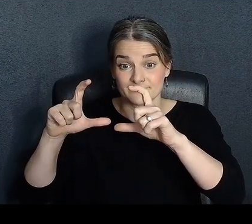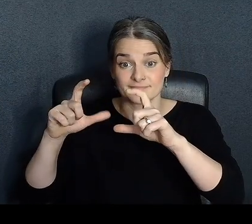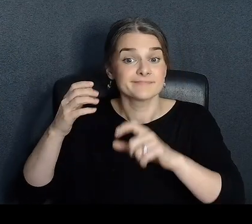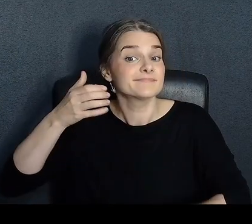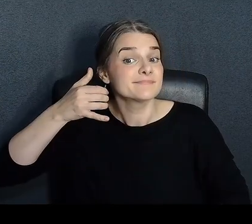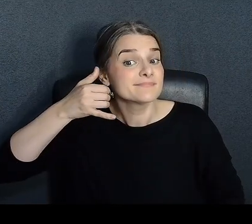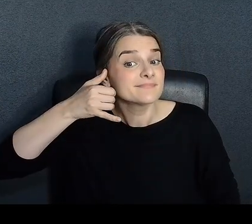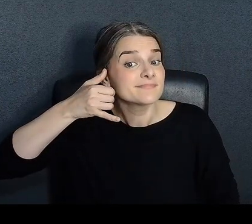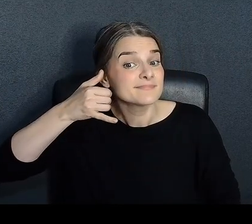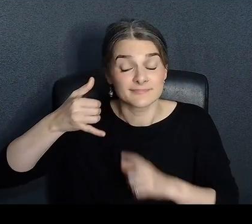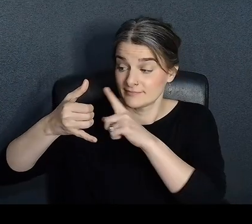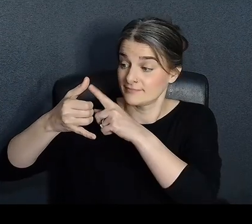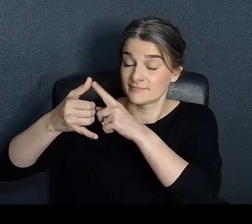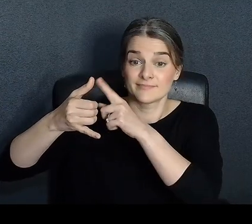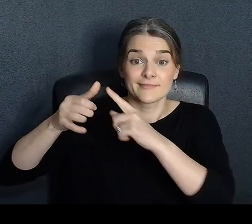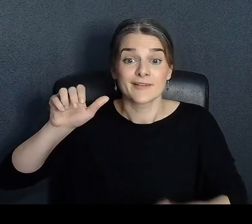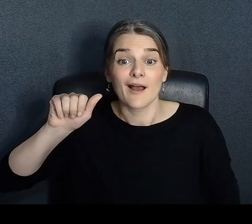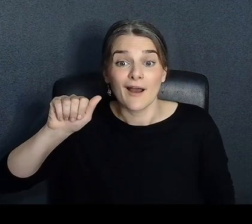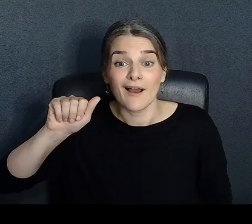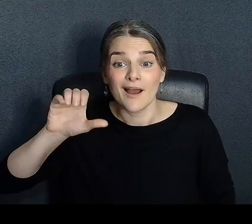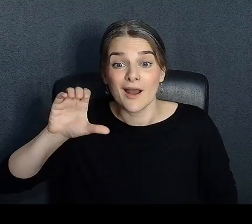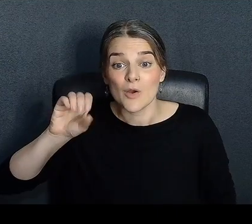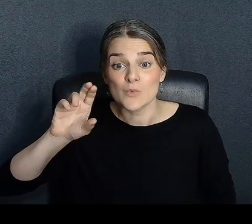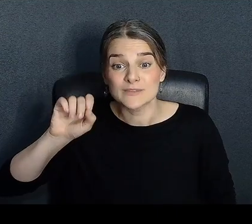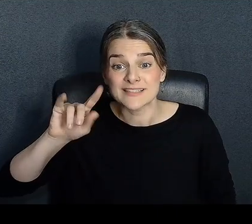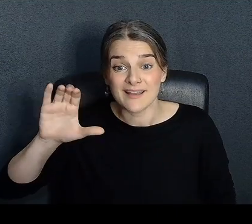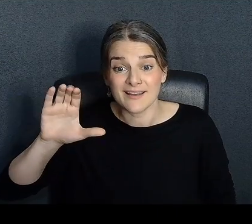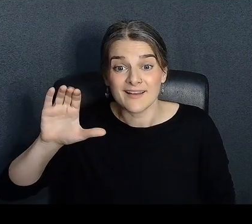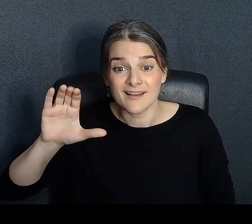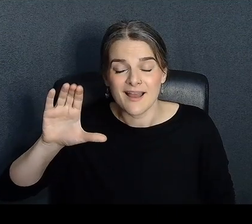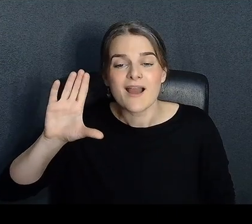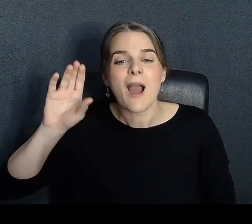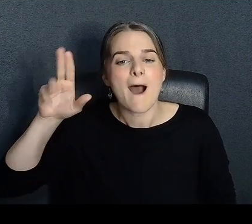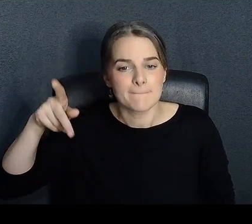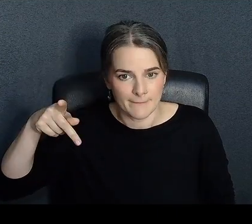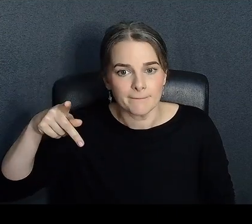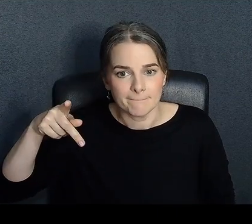is an acoustic cup. And it has a rubberized gasket on it.